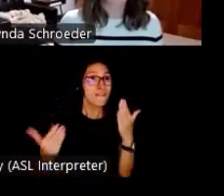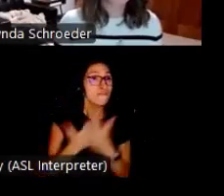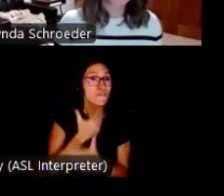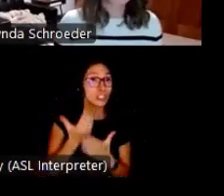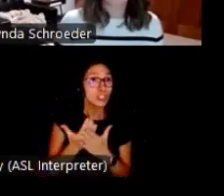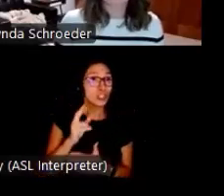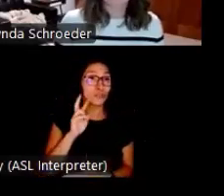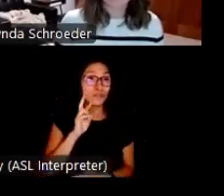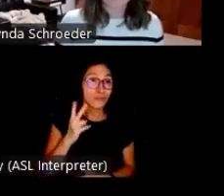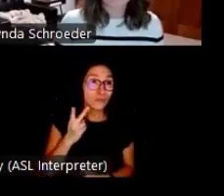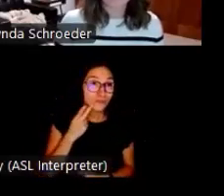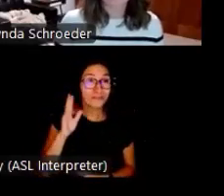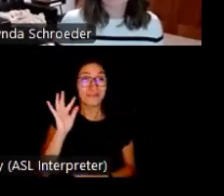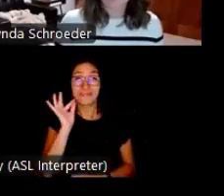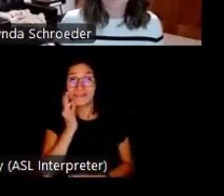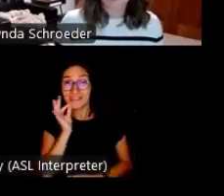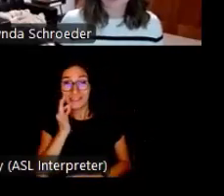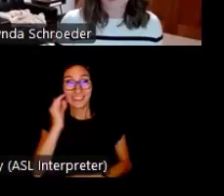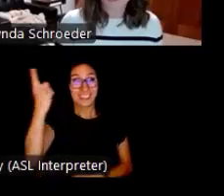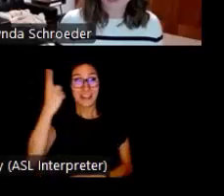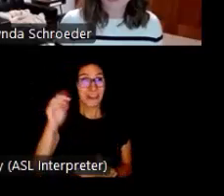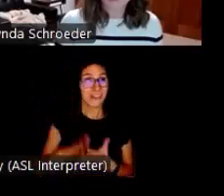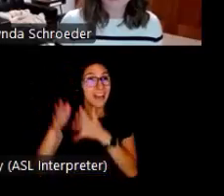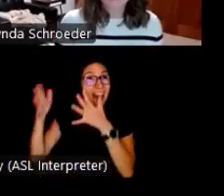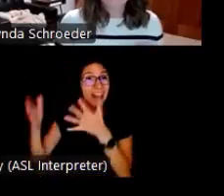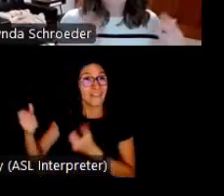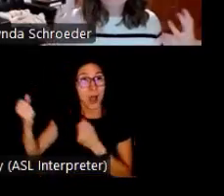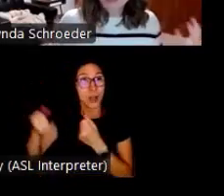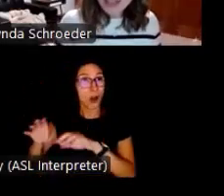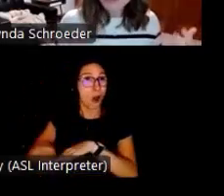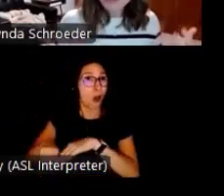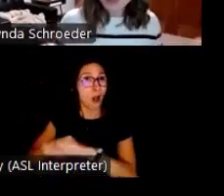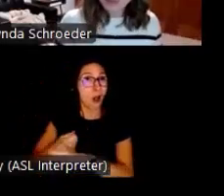when you leave a place where you've left your car unlocked. That's rural.